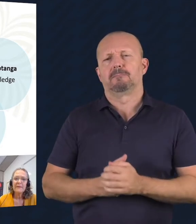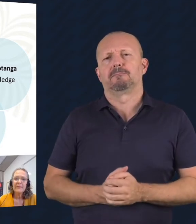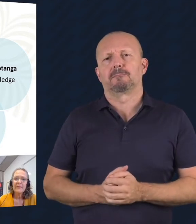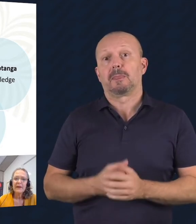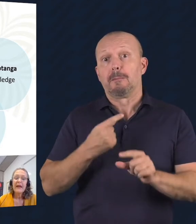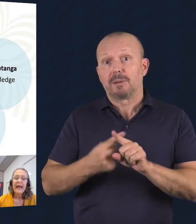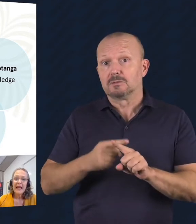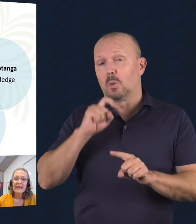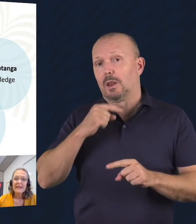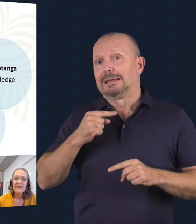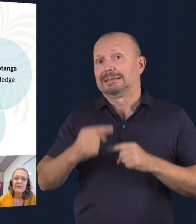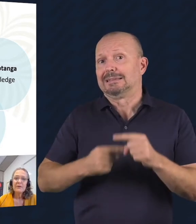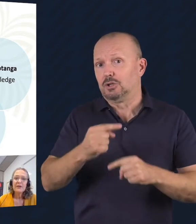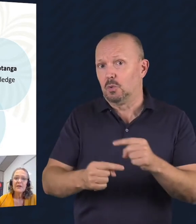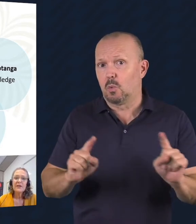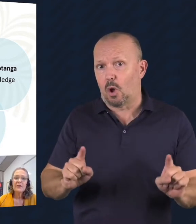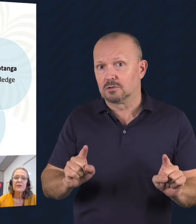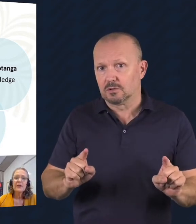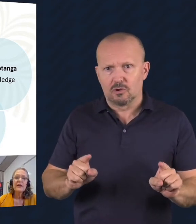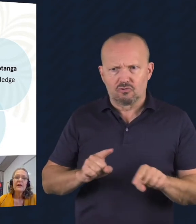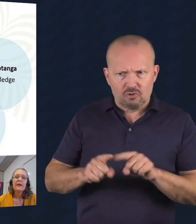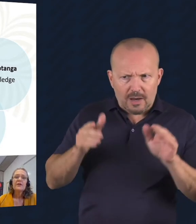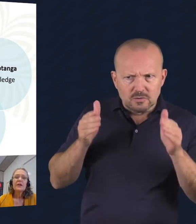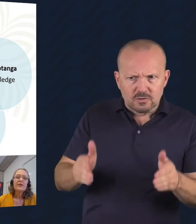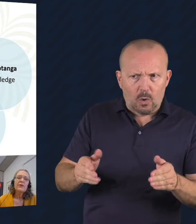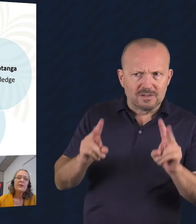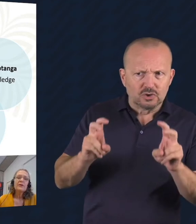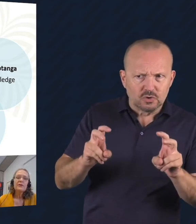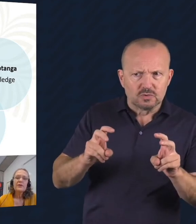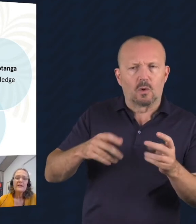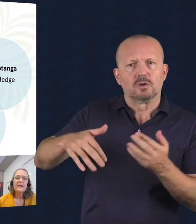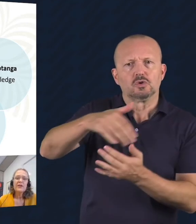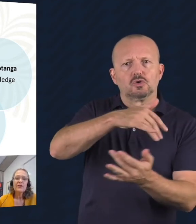and will continue to contribute to addressing issues